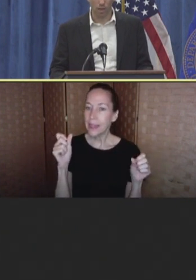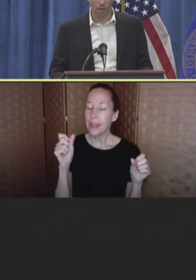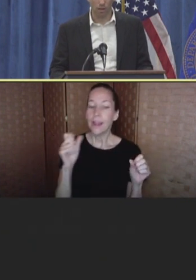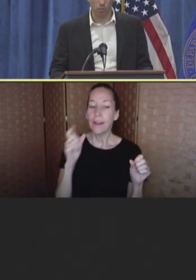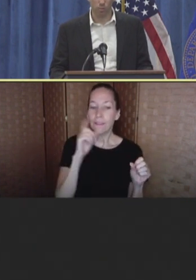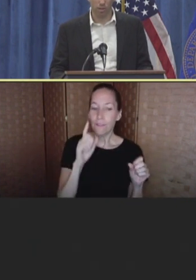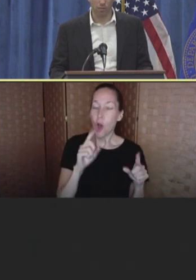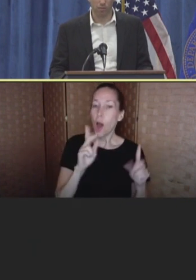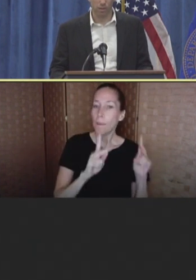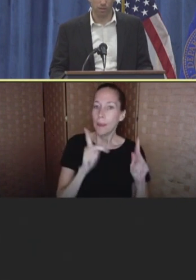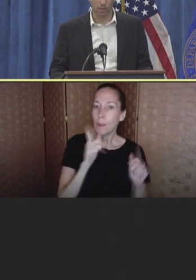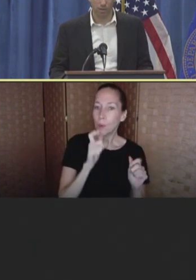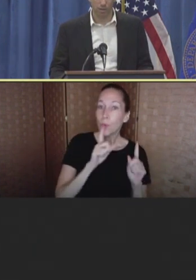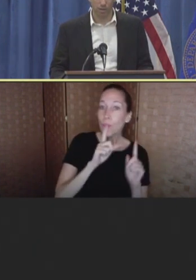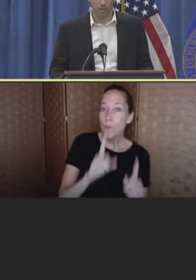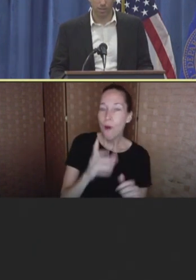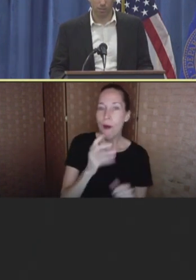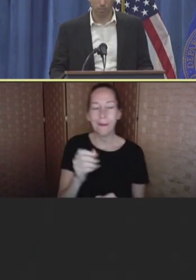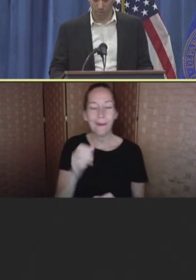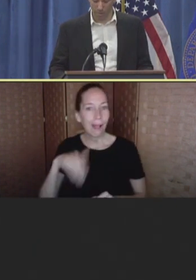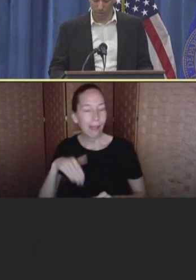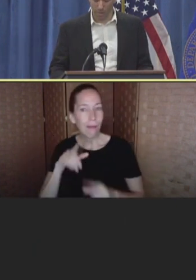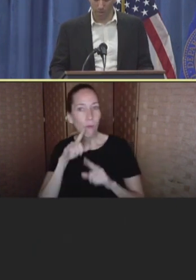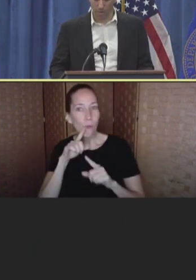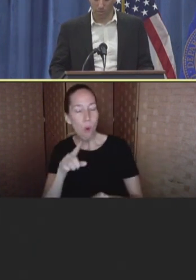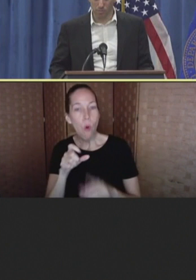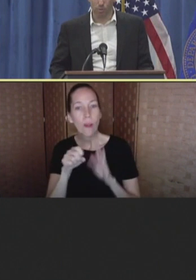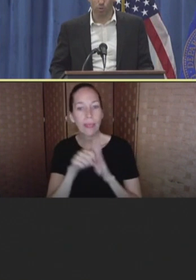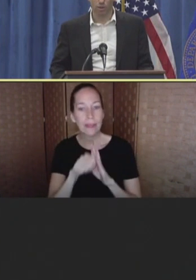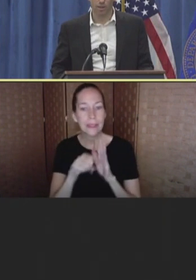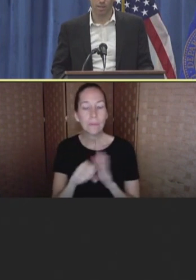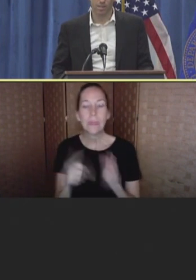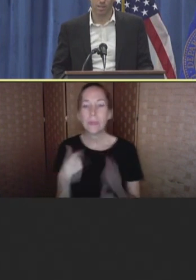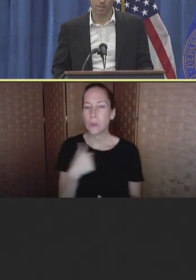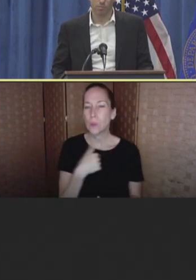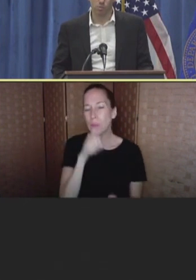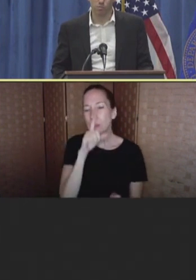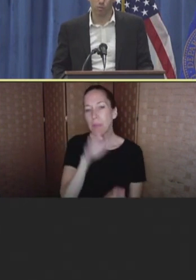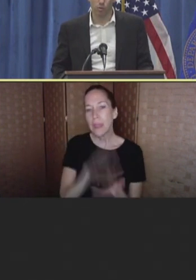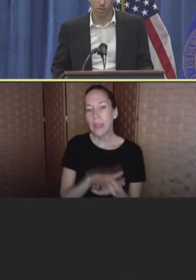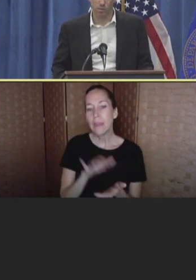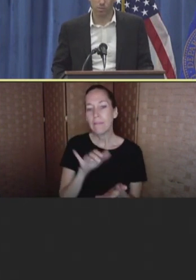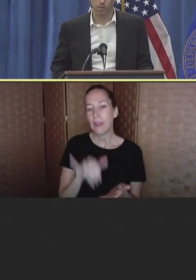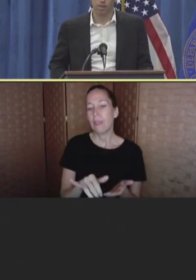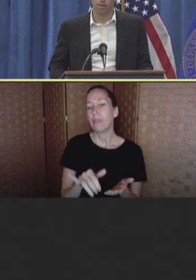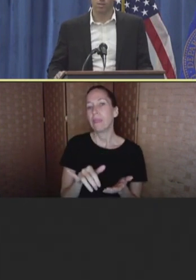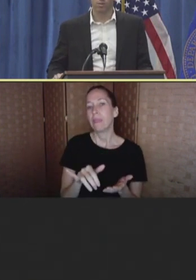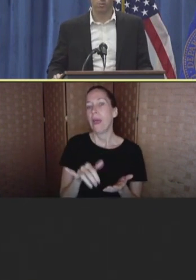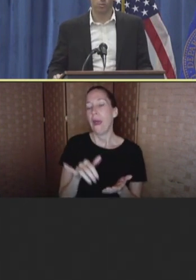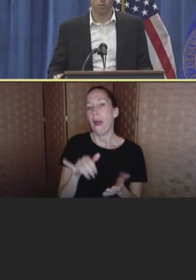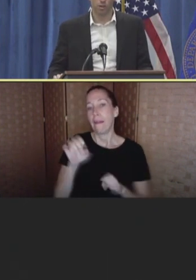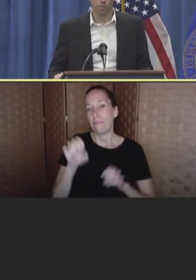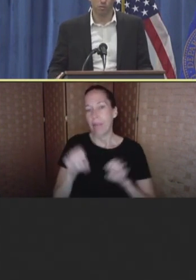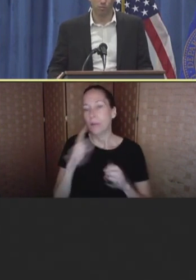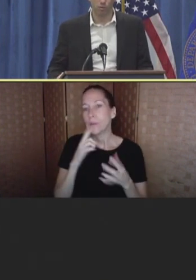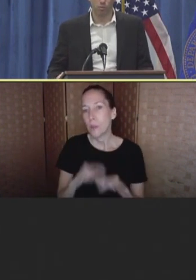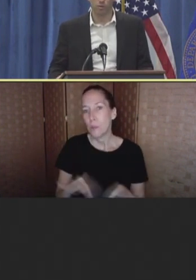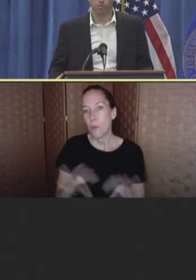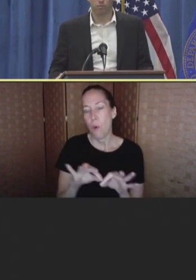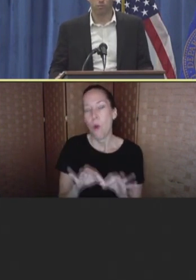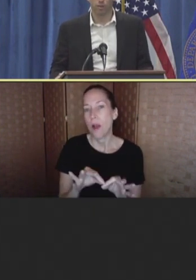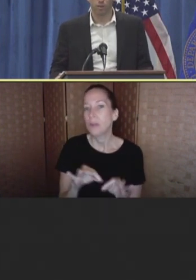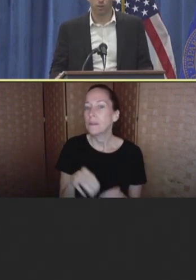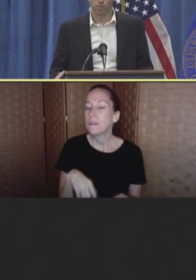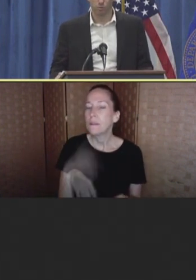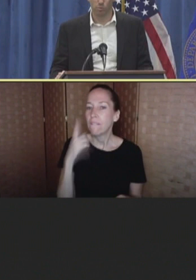And we believe that this step is important as a proof of concept to move forward from